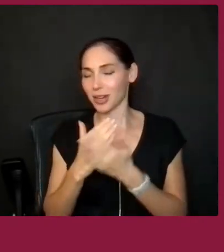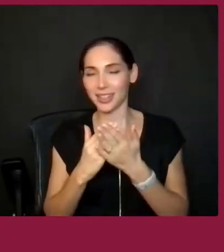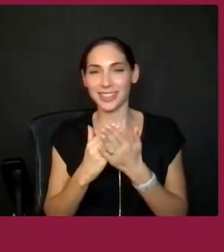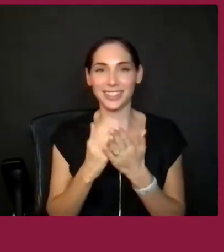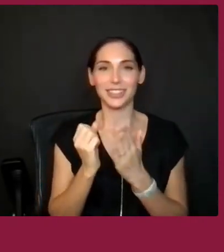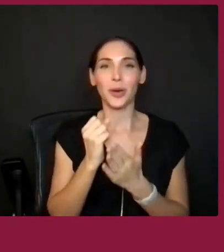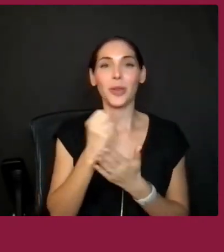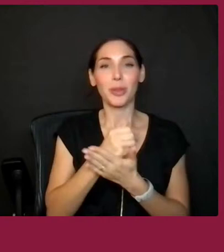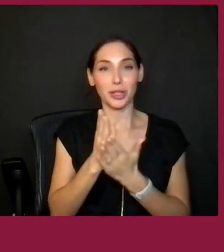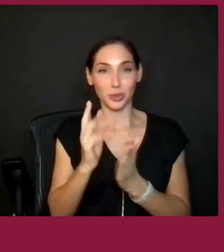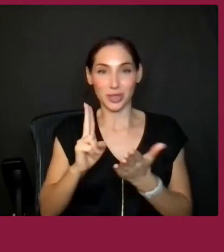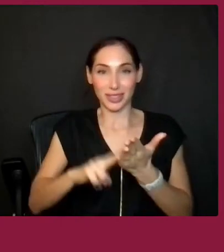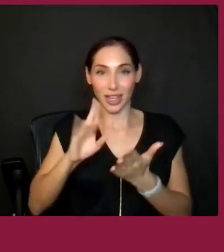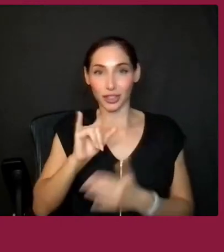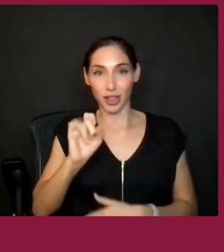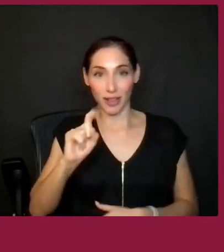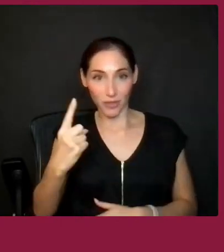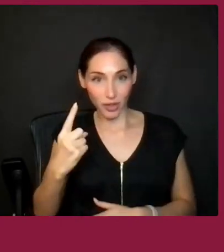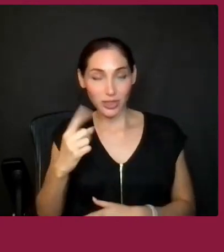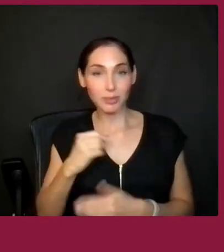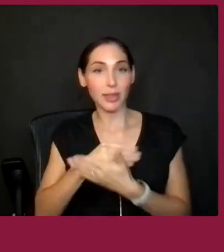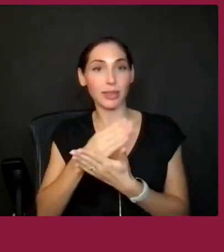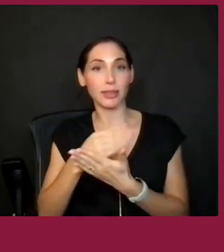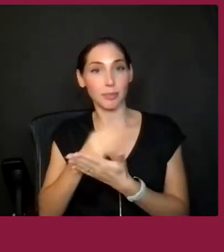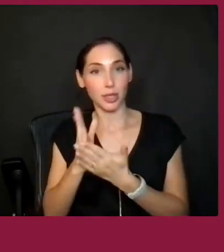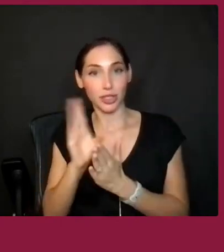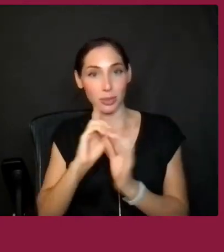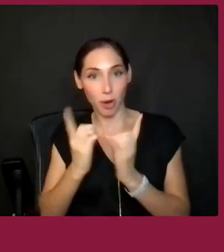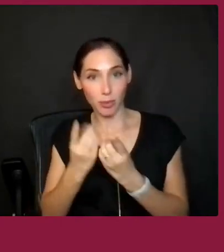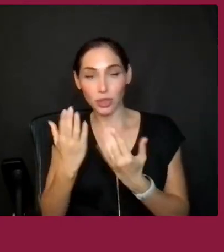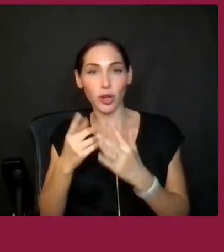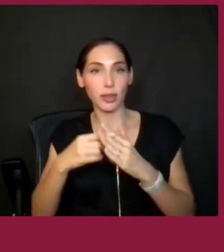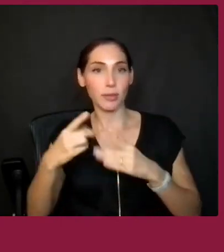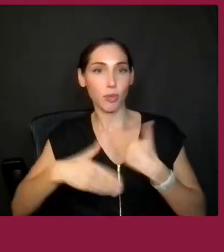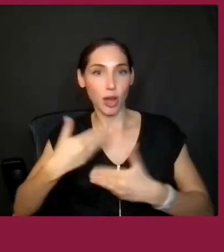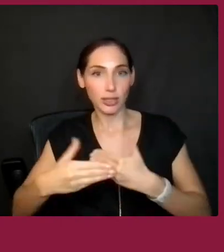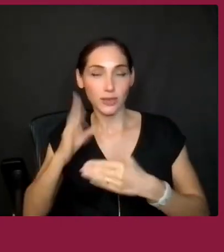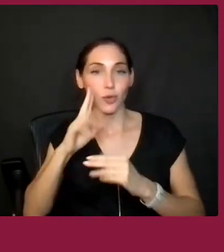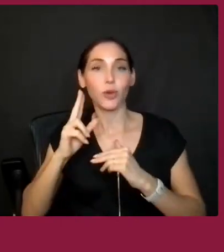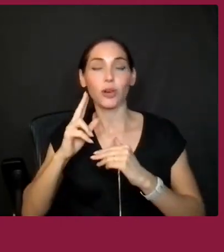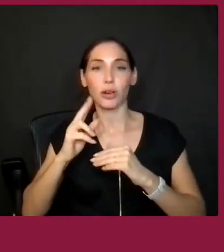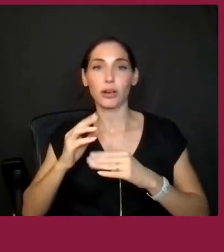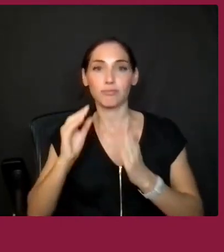and the administration is already in the process of building their budget that they'll introduce